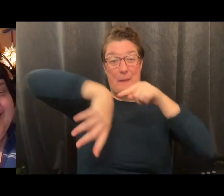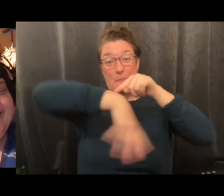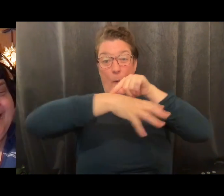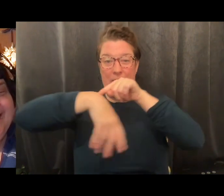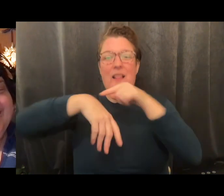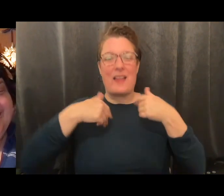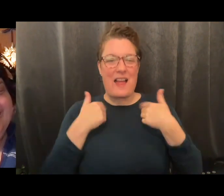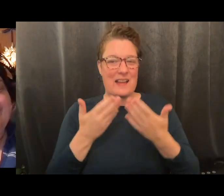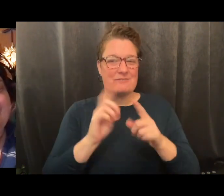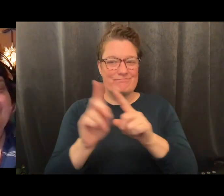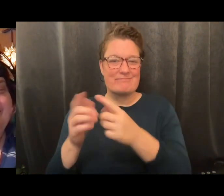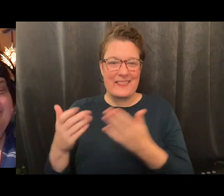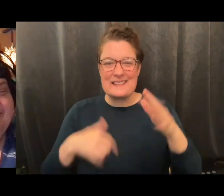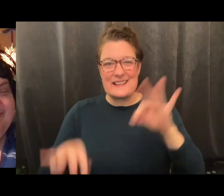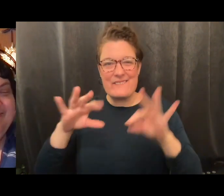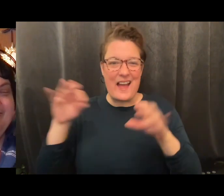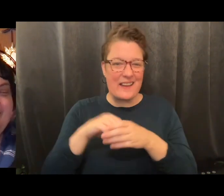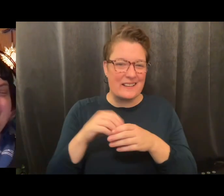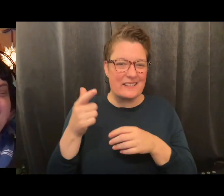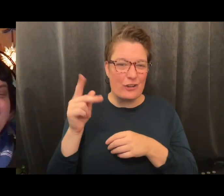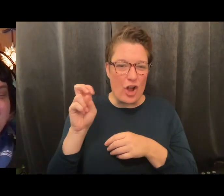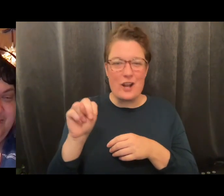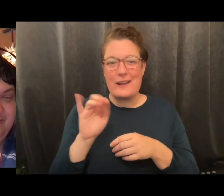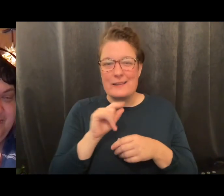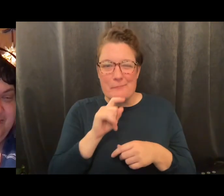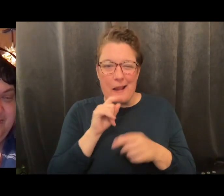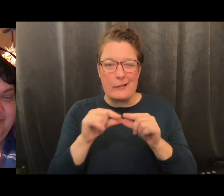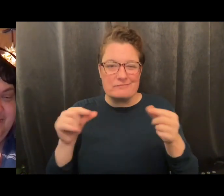And seven o'clock in the morning, I was there re-taping, putting new